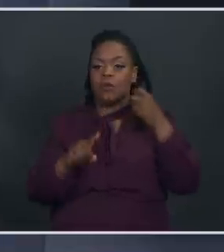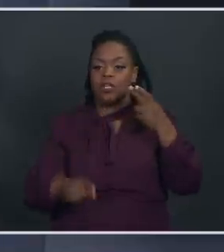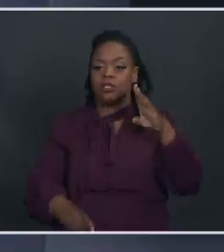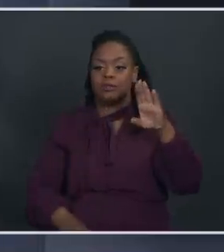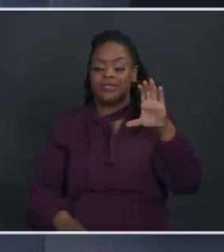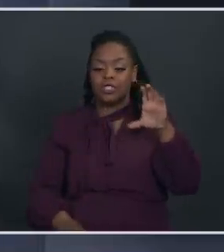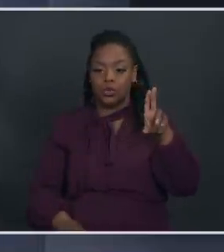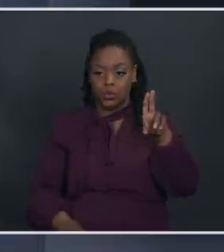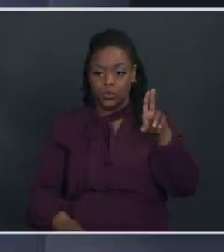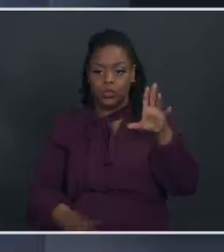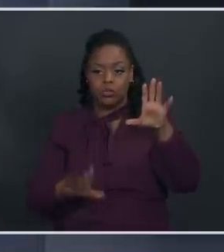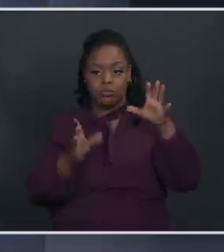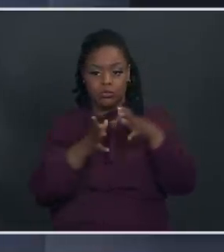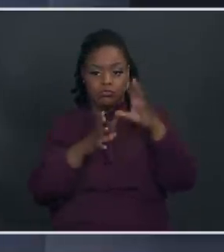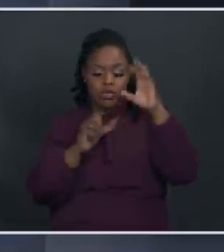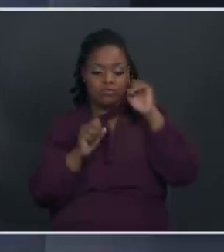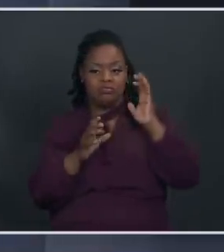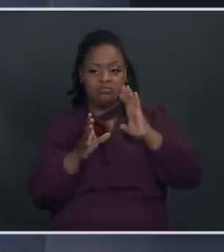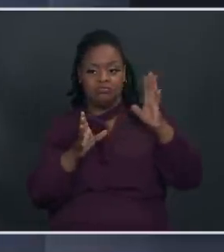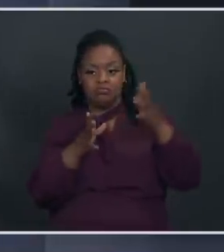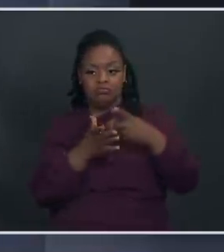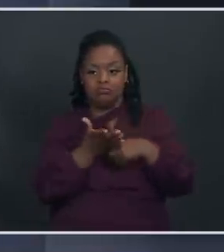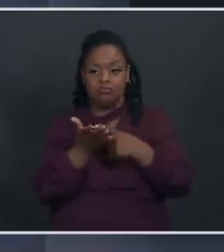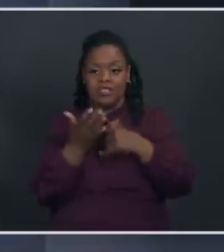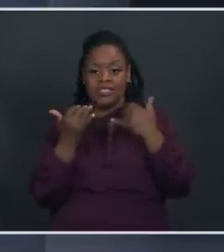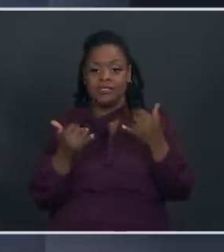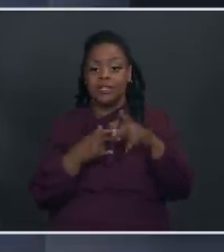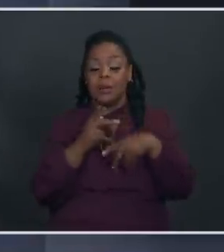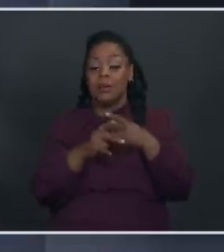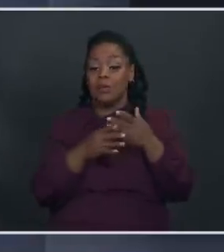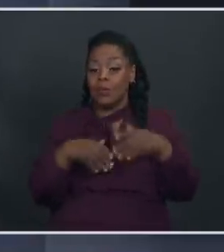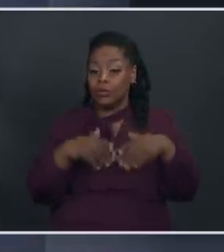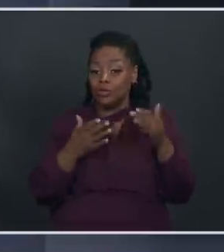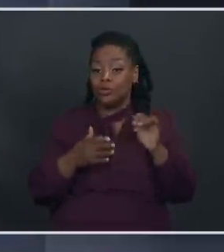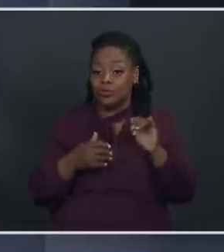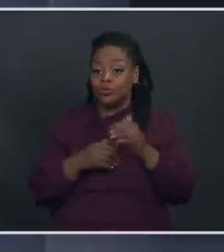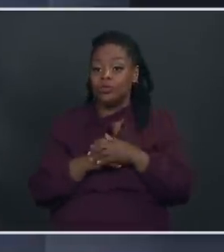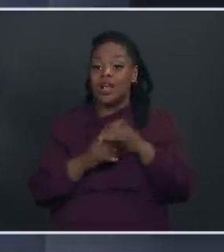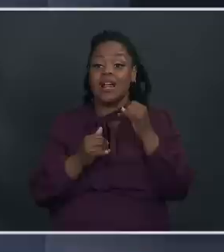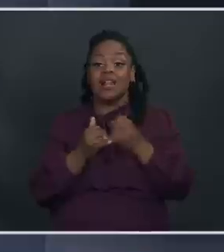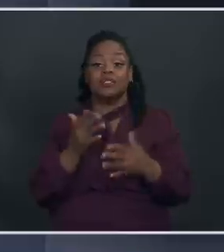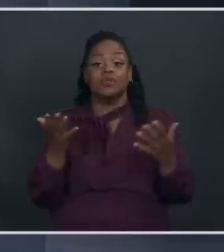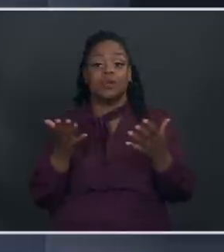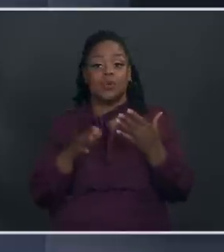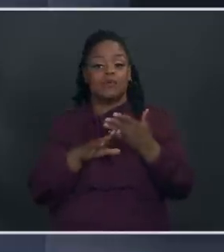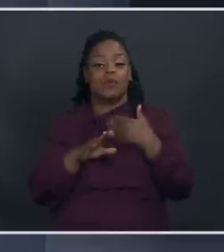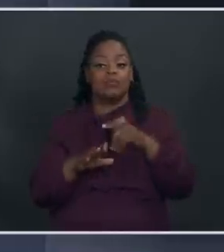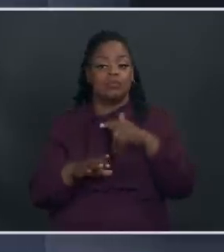also to discuss this proposal. And the only other thing I wanted to mention before we get to your questions is that, as you all know,